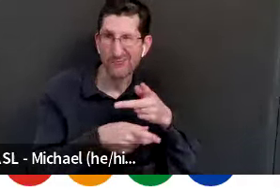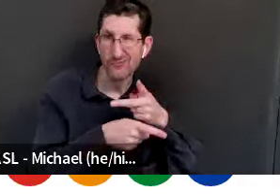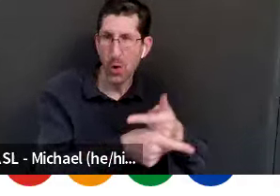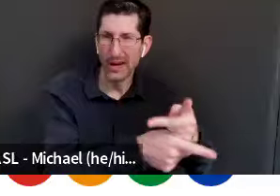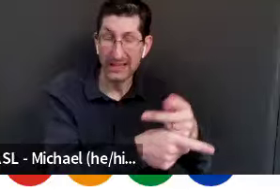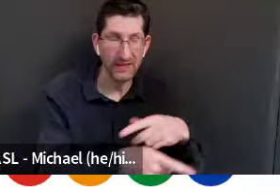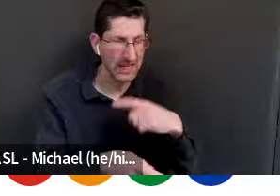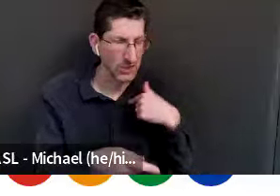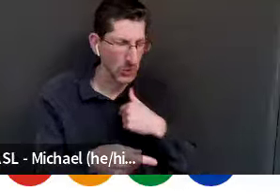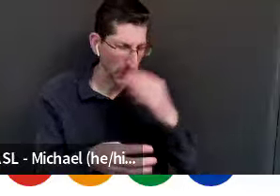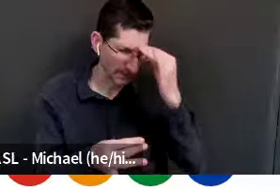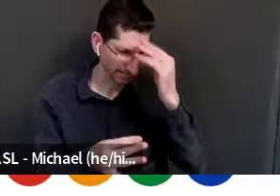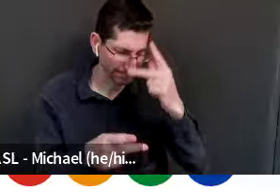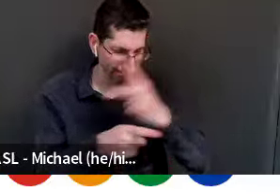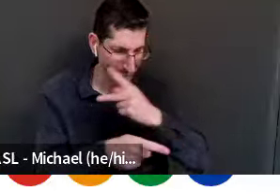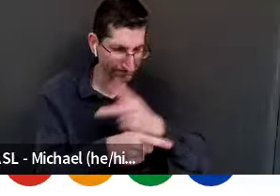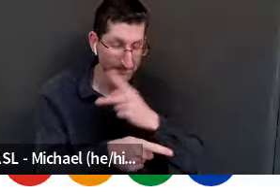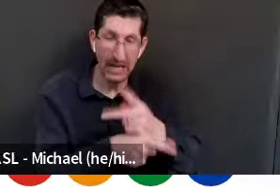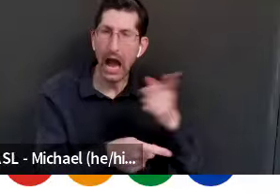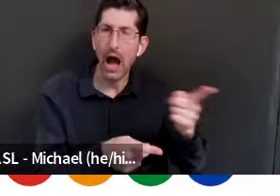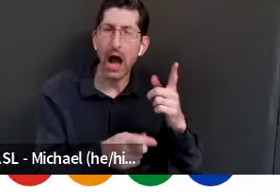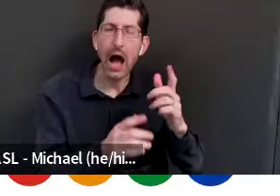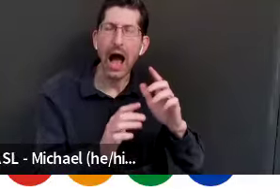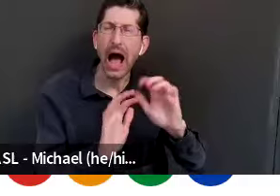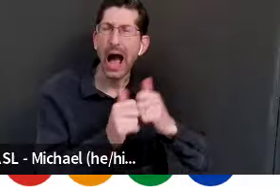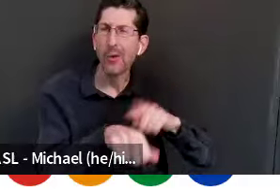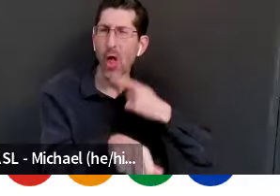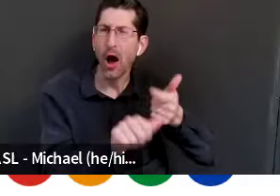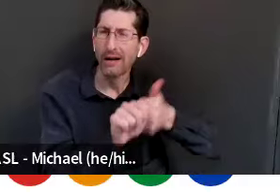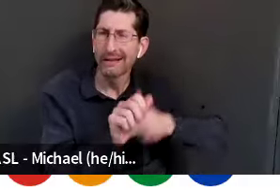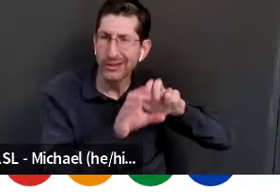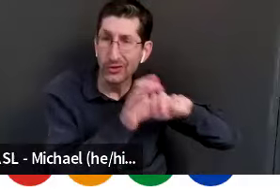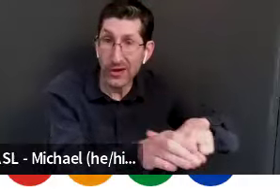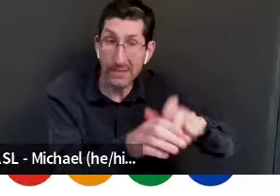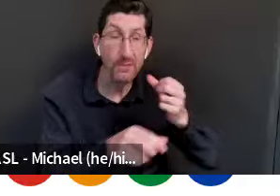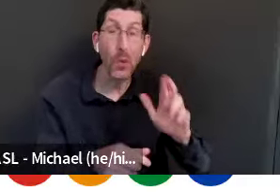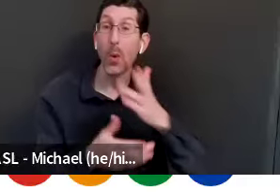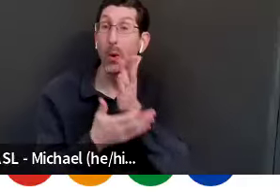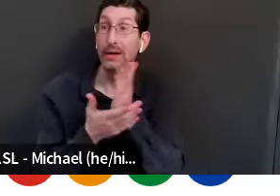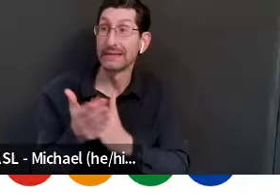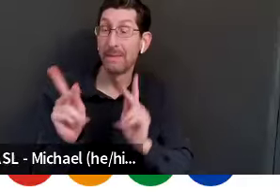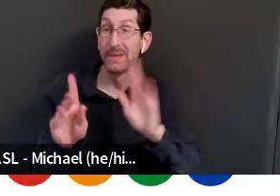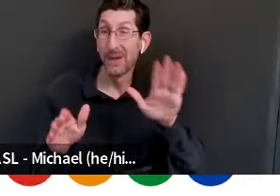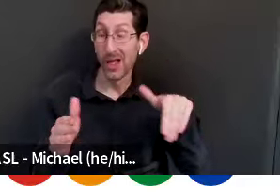INCLUDING THAT. LOOKING AT MEASURES FOR TRIP